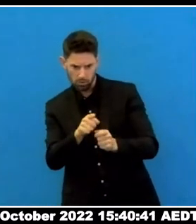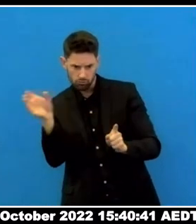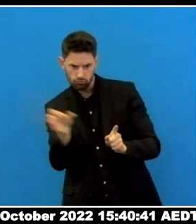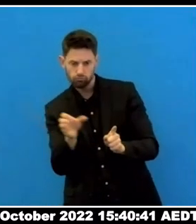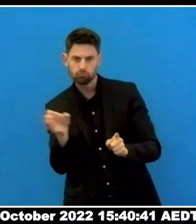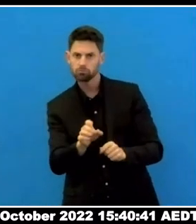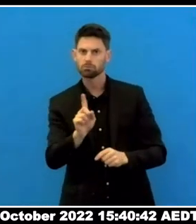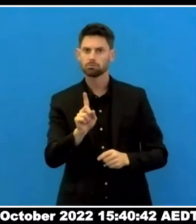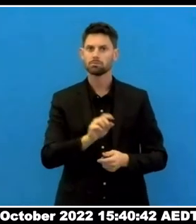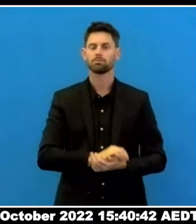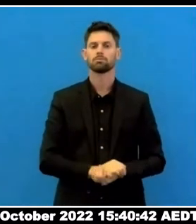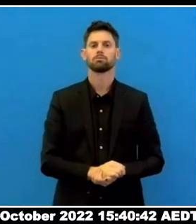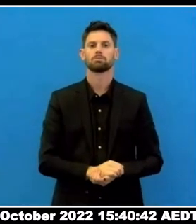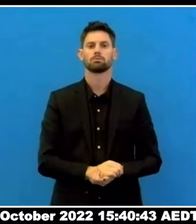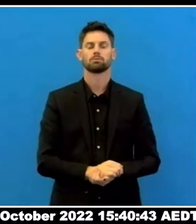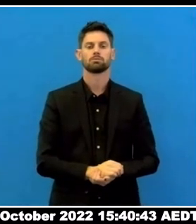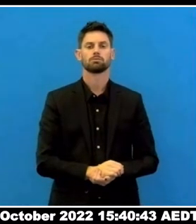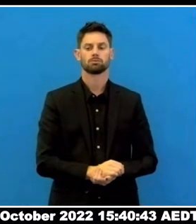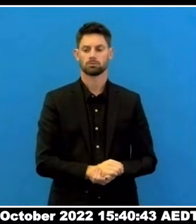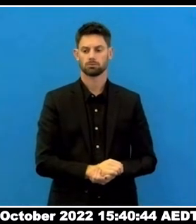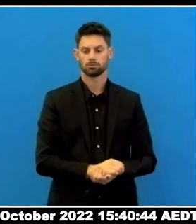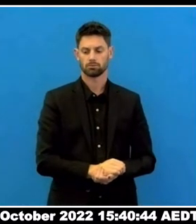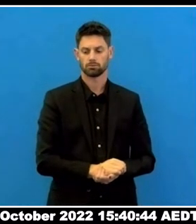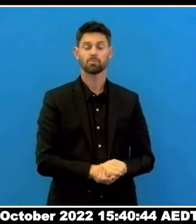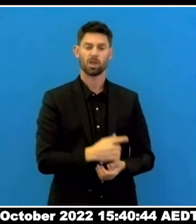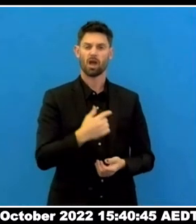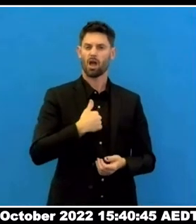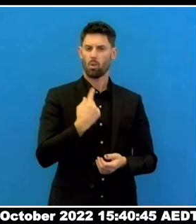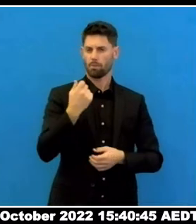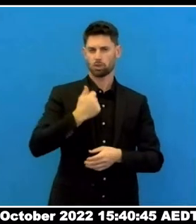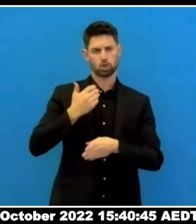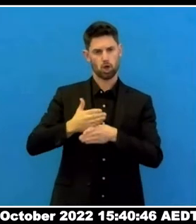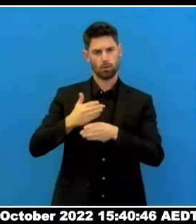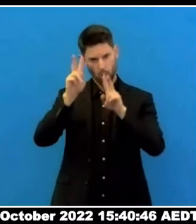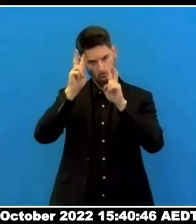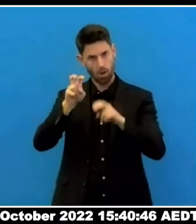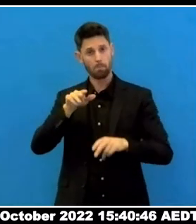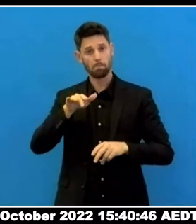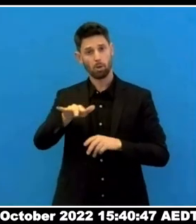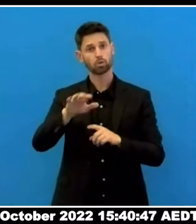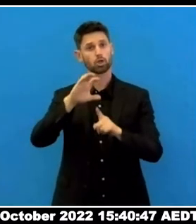I work at different job titles and one of the jobs I work is a multicultural youth officer.